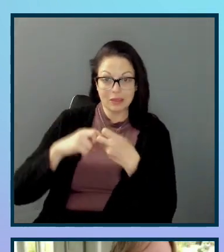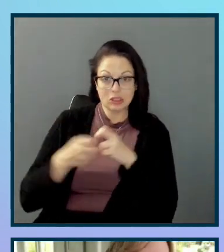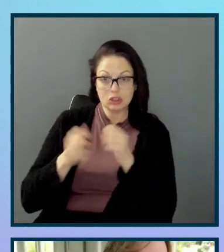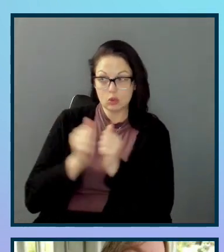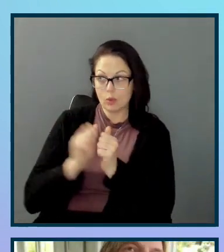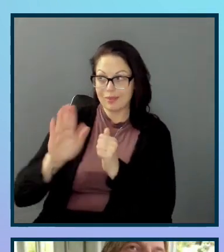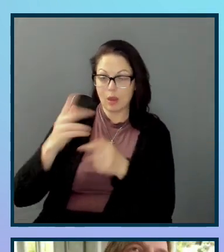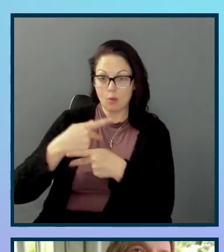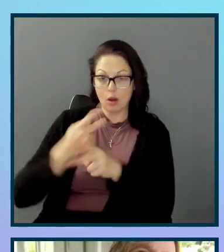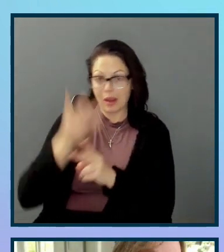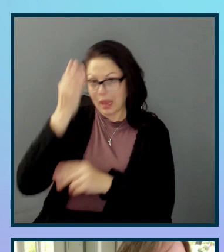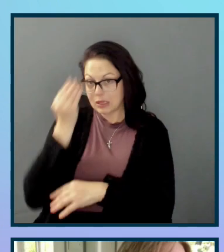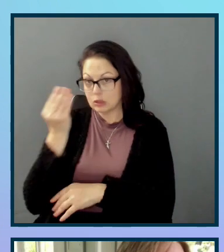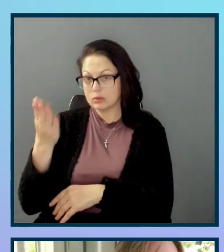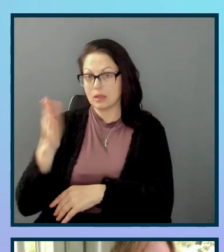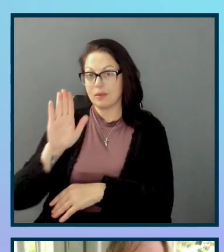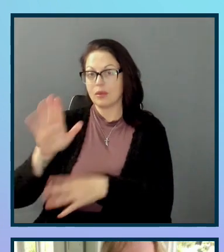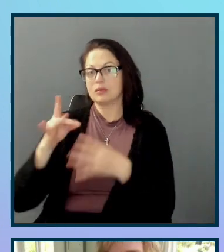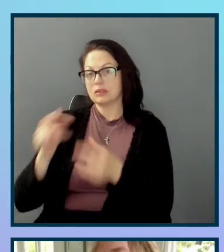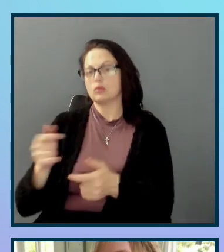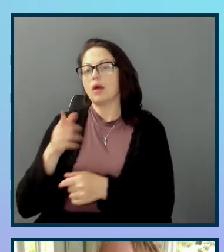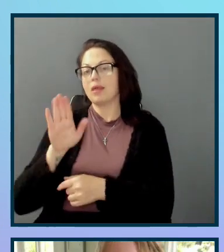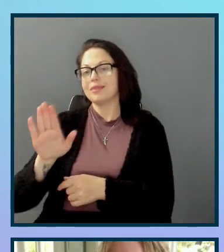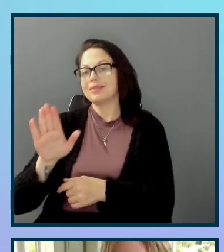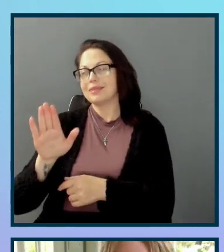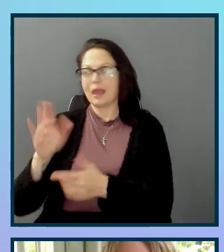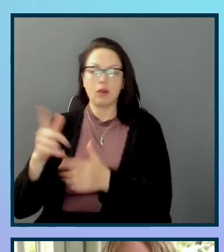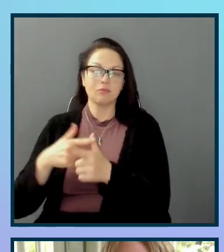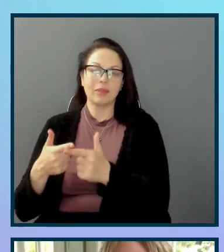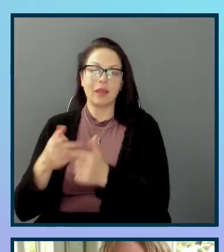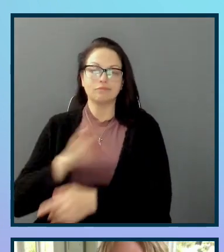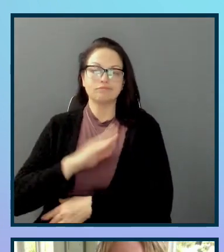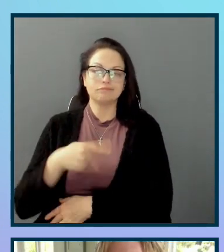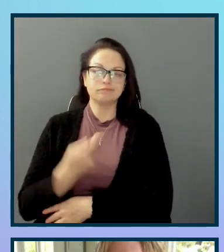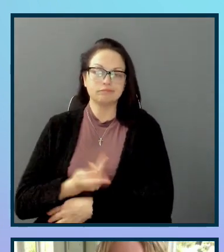and that you tell them that there's a solution, they're then culpable, okay?